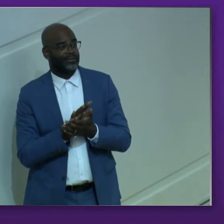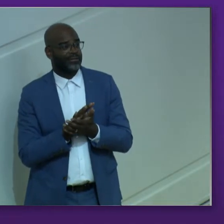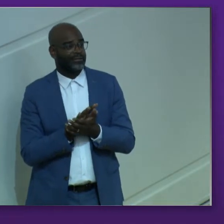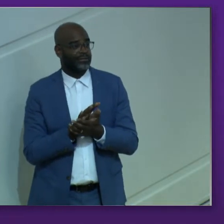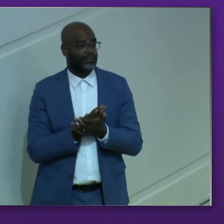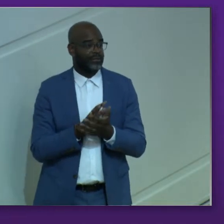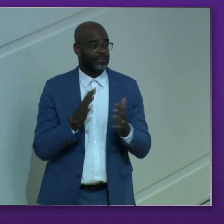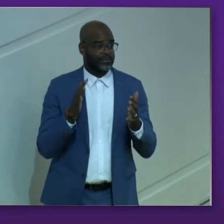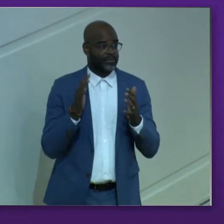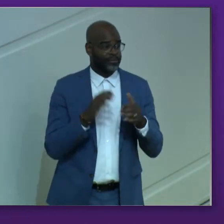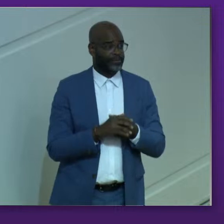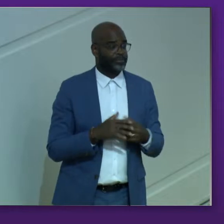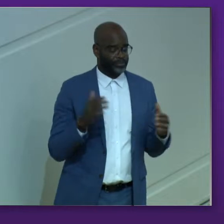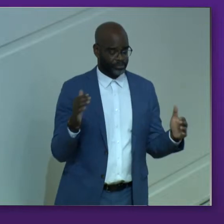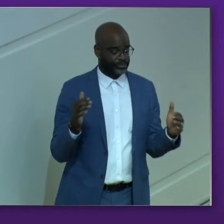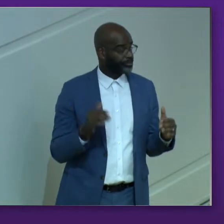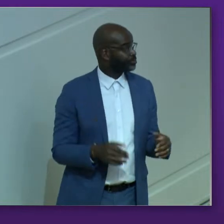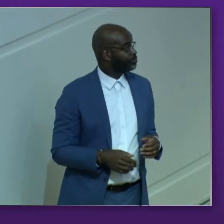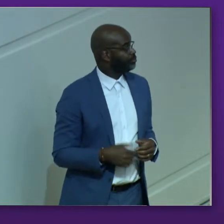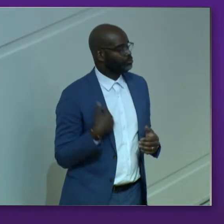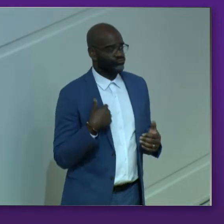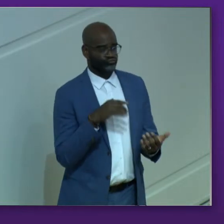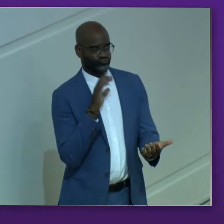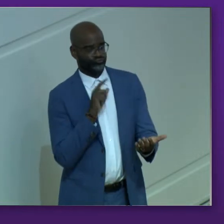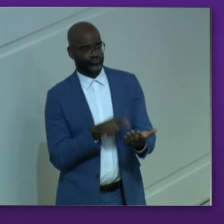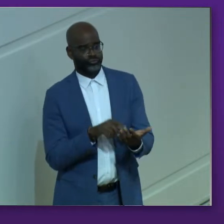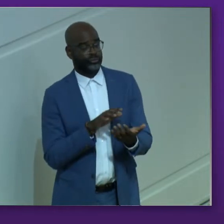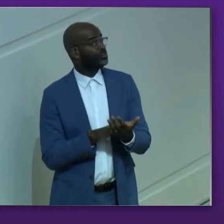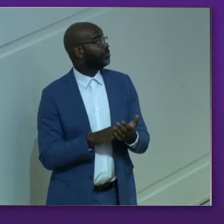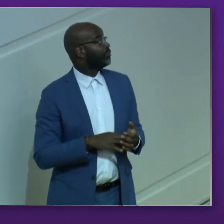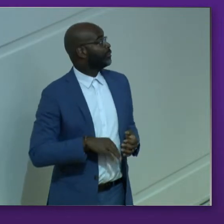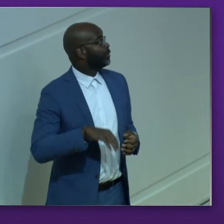SERVICE INSTITUTION . PLANNING GROUP AND THE ESTATE PLANNING COMMITTEE .